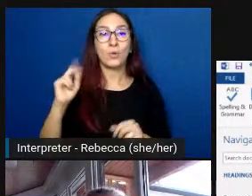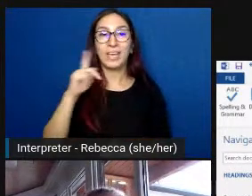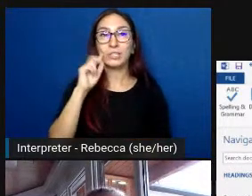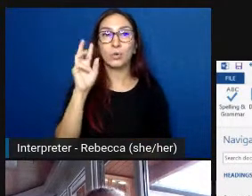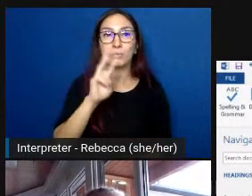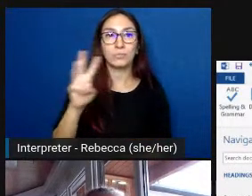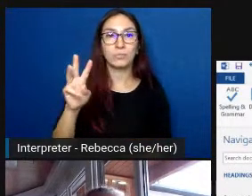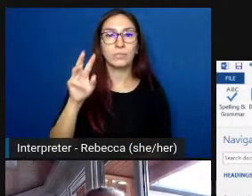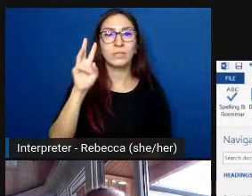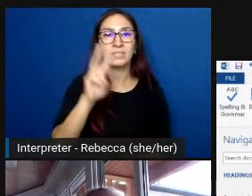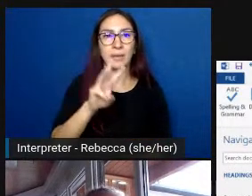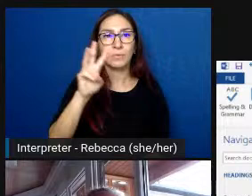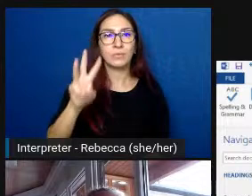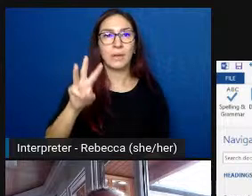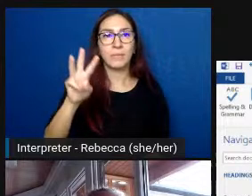Picca Neri: And I might also but in because